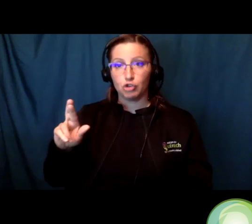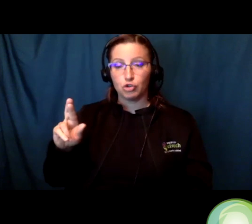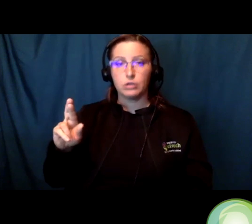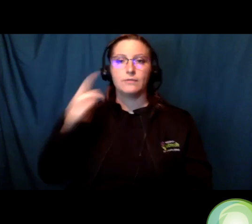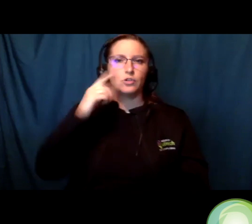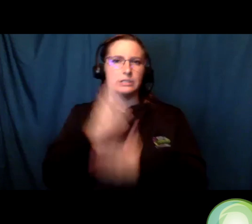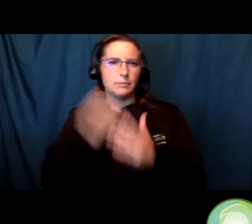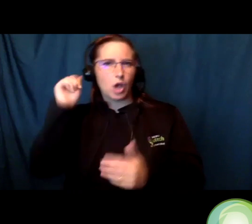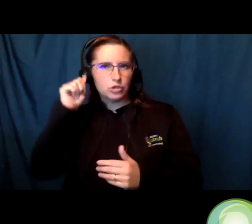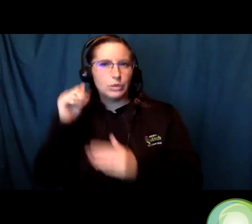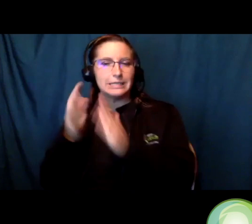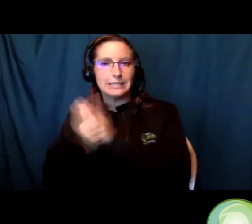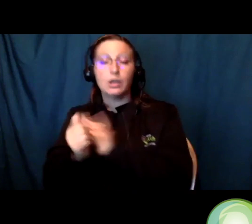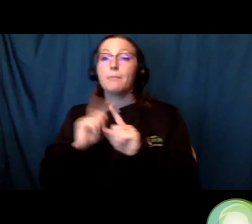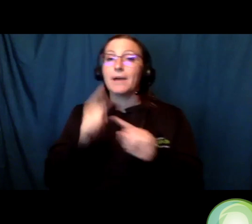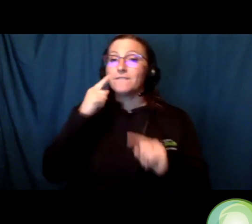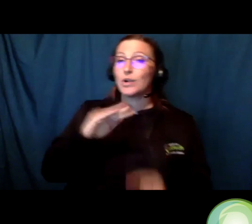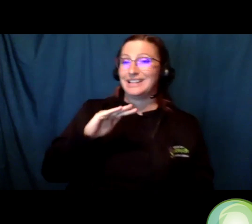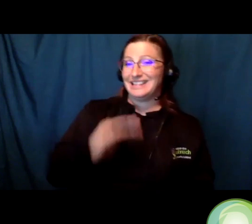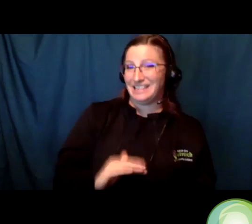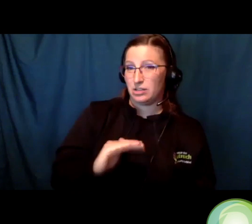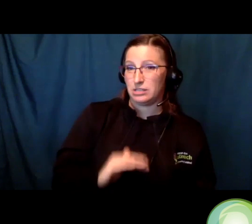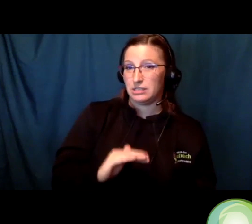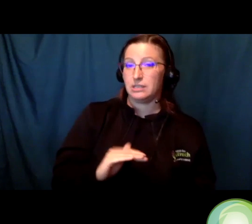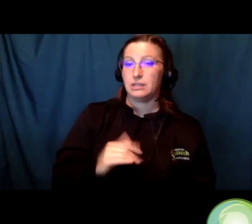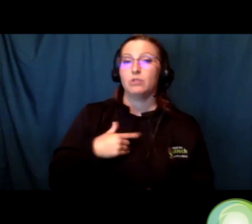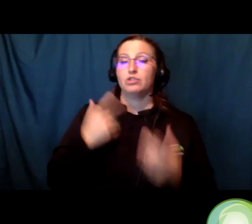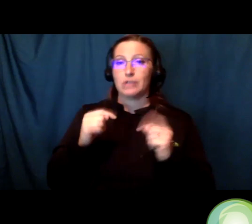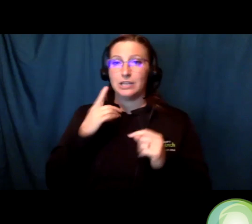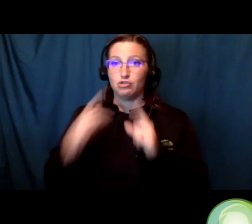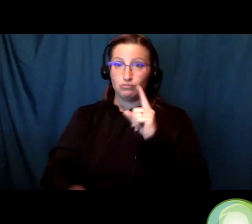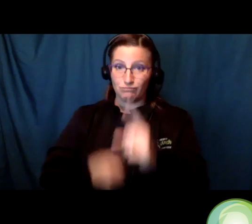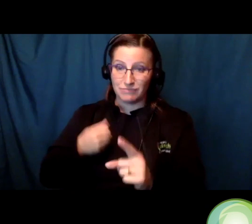littles and we're looking at ways to pack in the most into your auditory lesson.